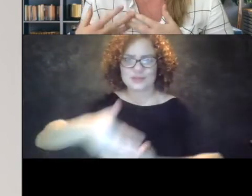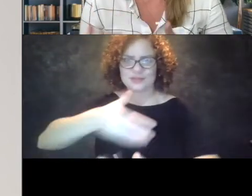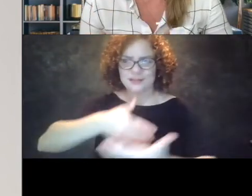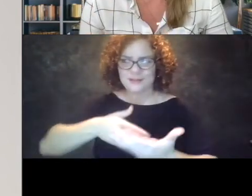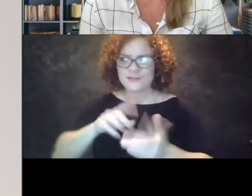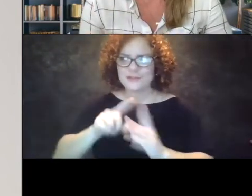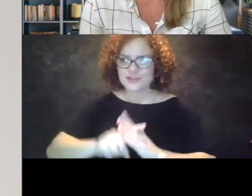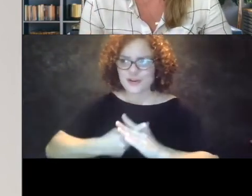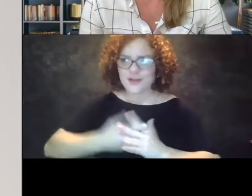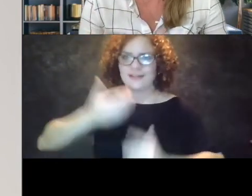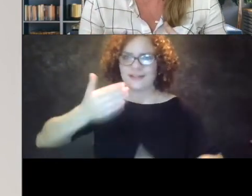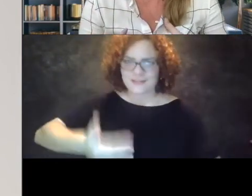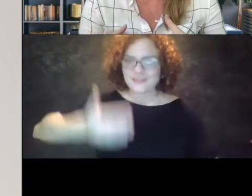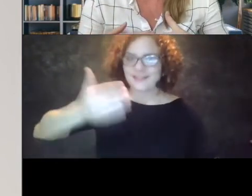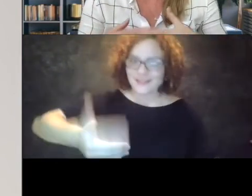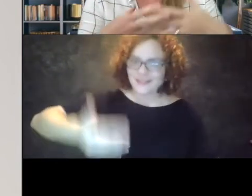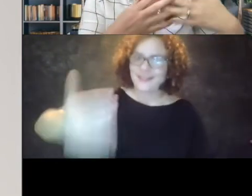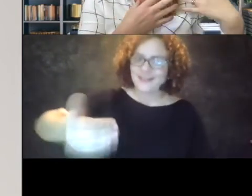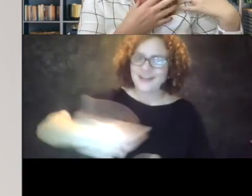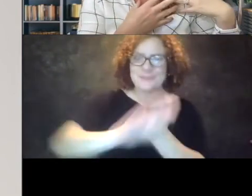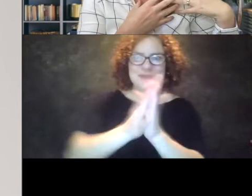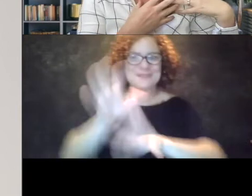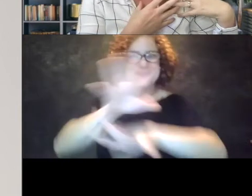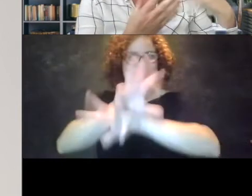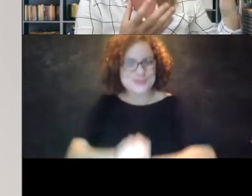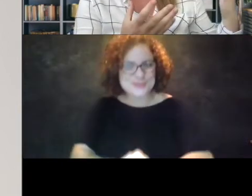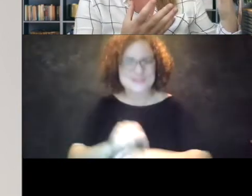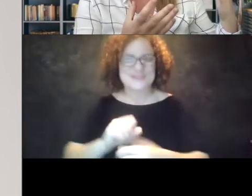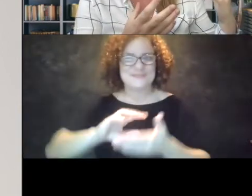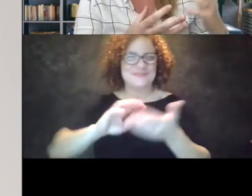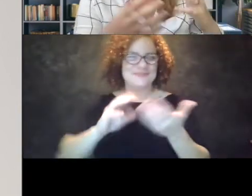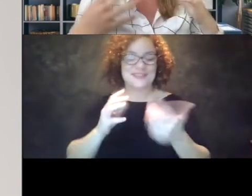more and more natural. And then, you know, if one of my students got really loud, it